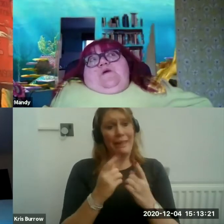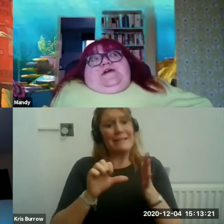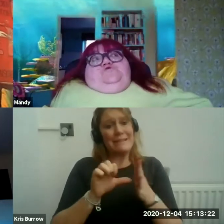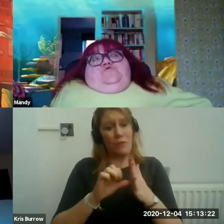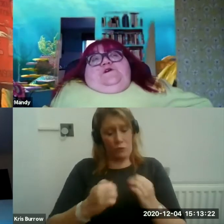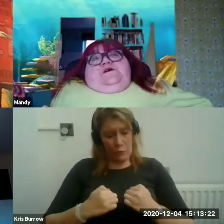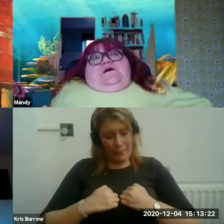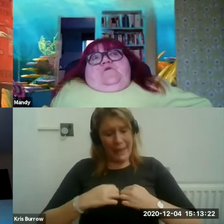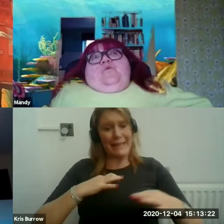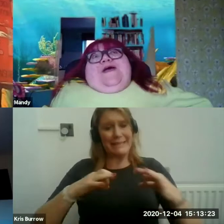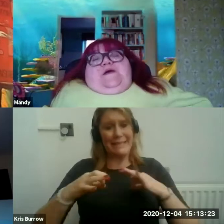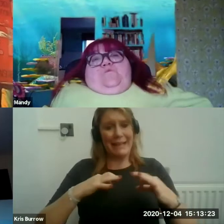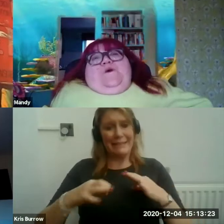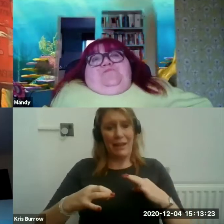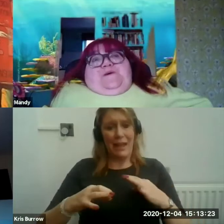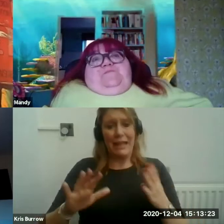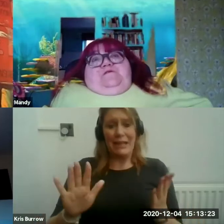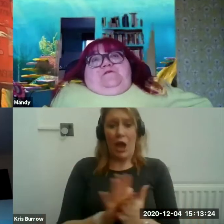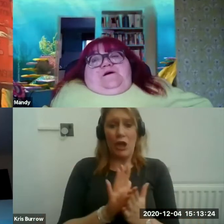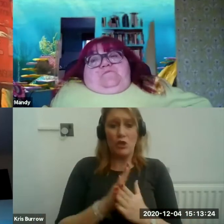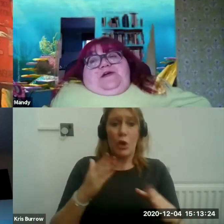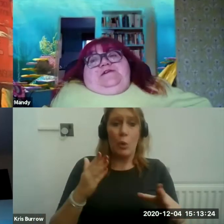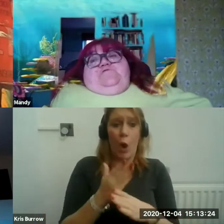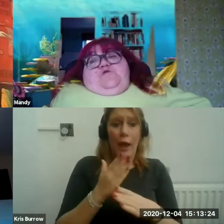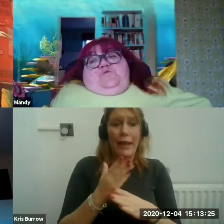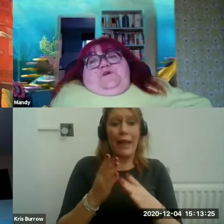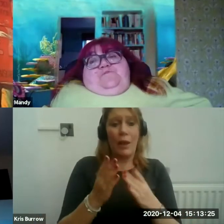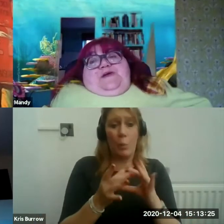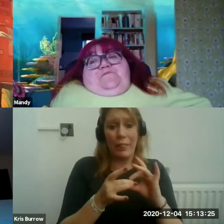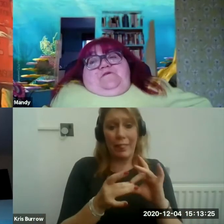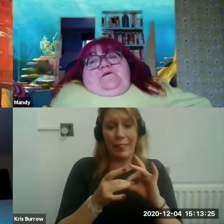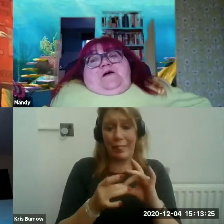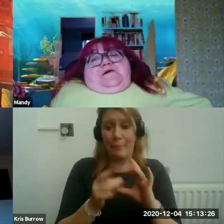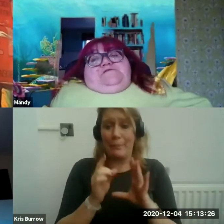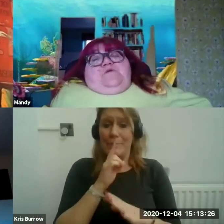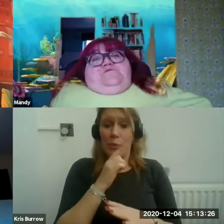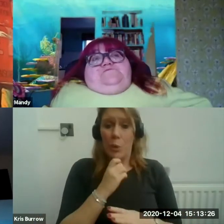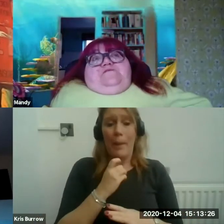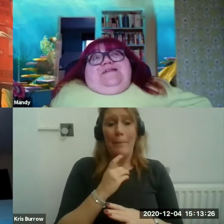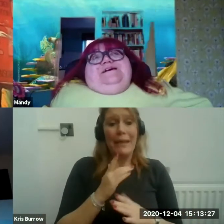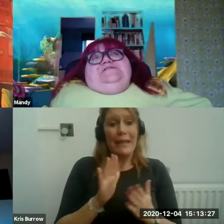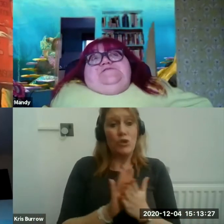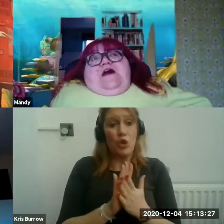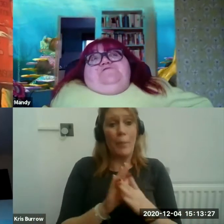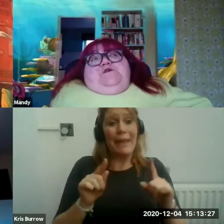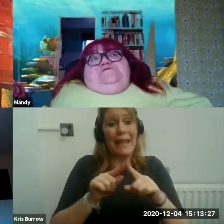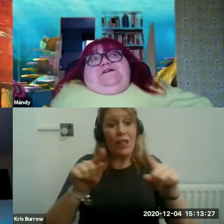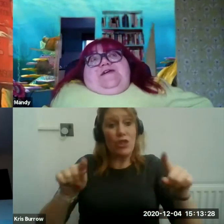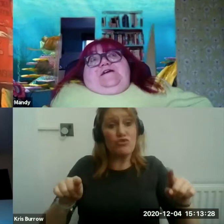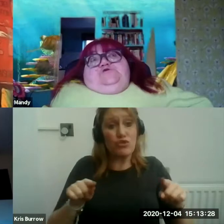I enjoy working with people, being in a room with people, at least to have those